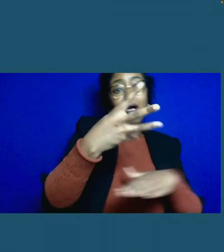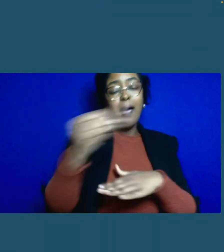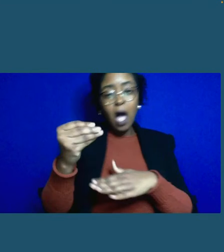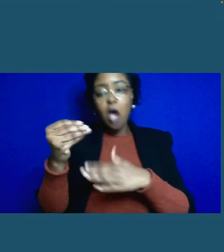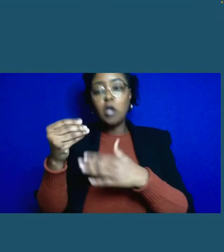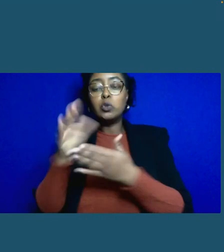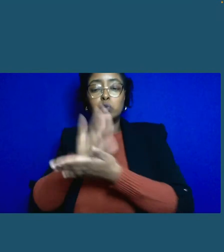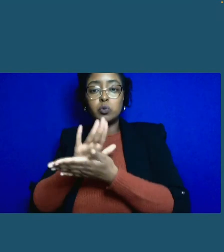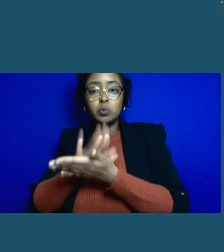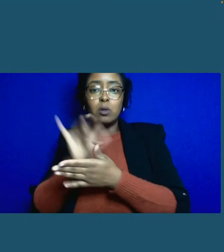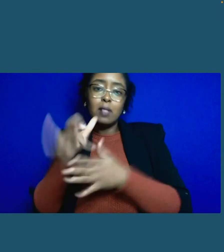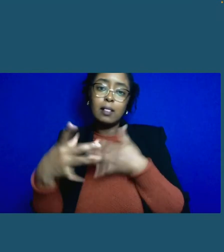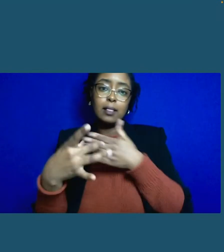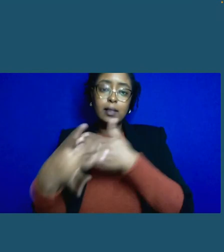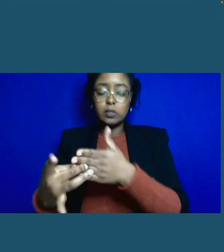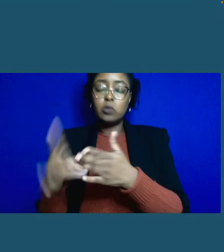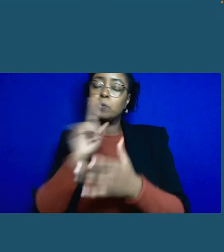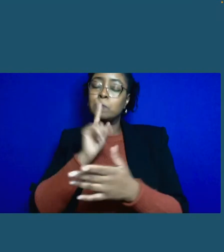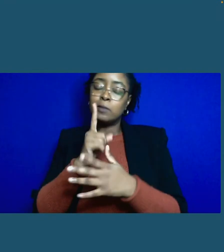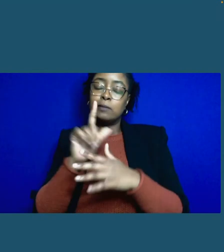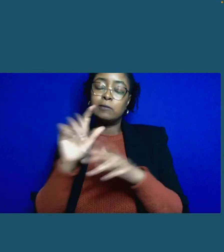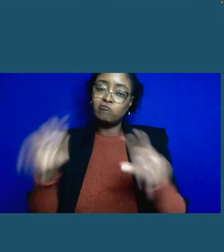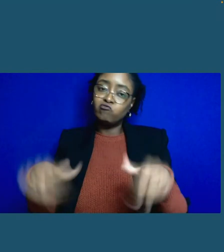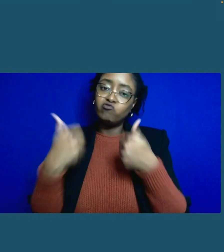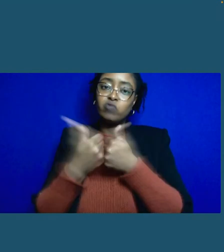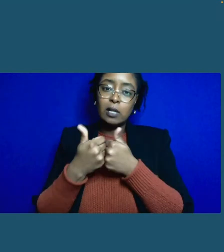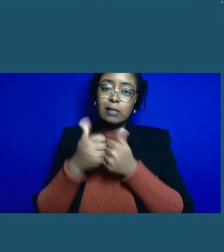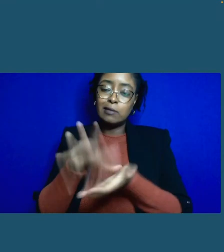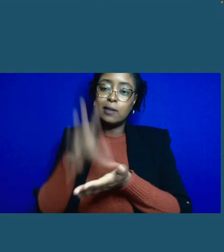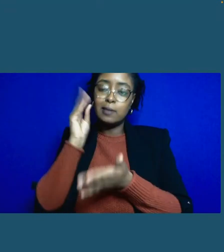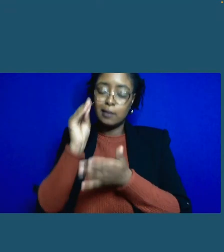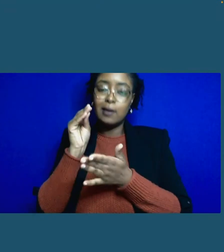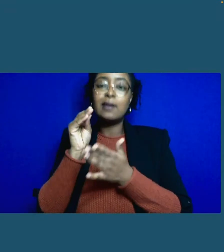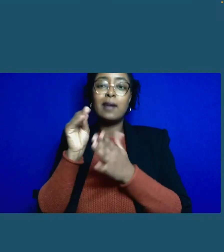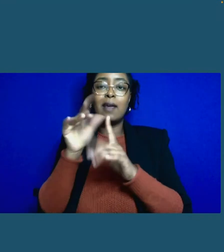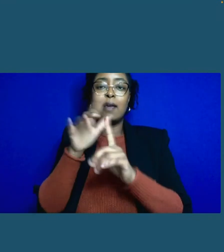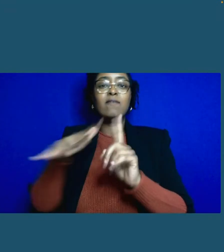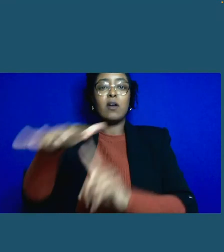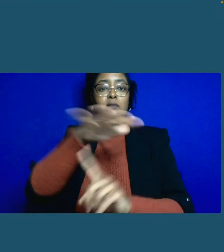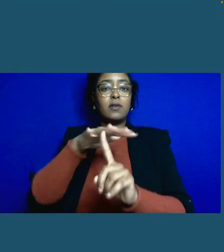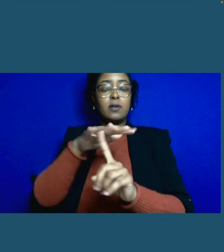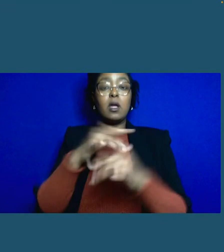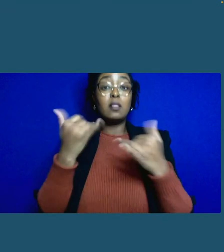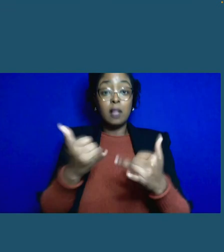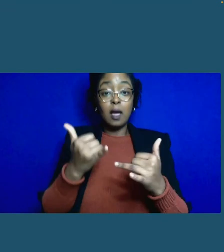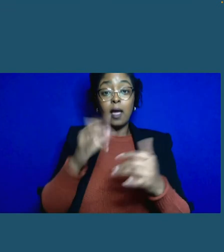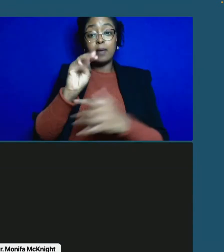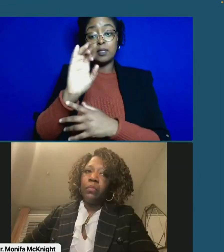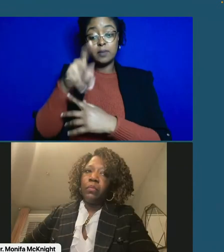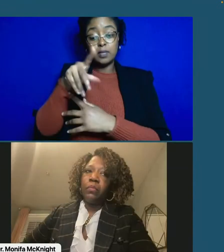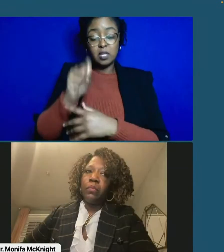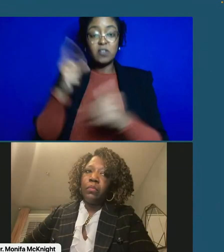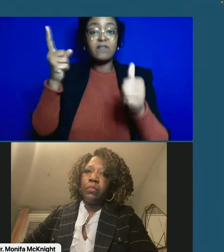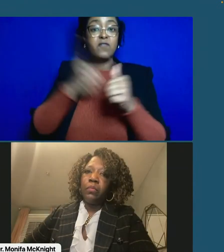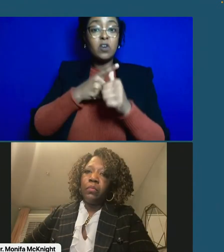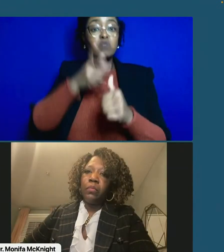neighborhoods and within our schools. Leads to a very challenging learning